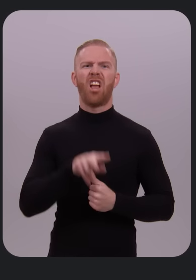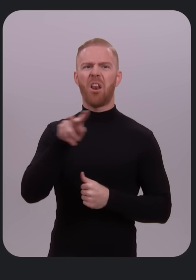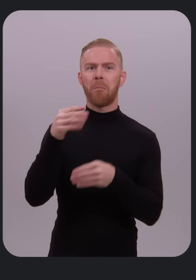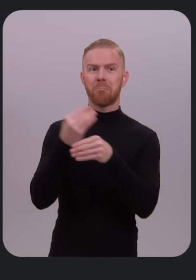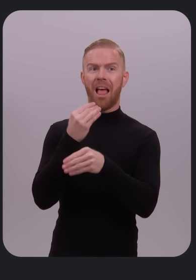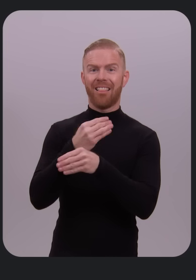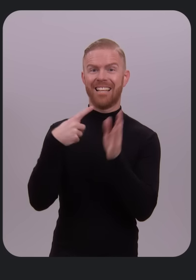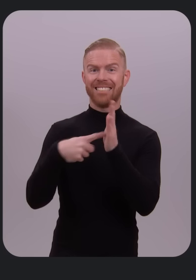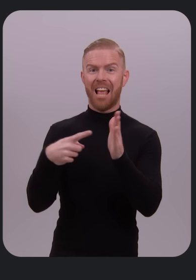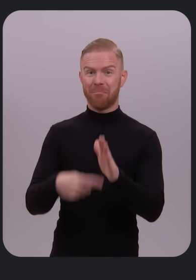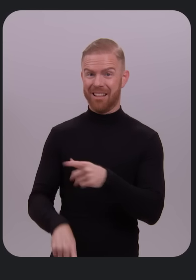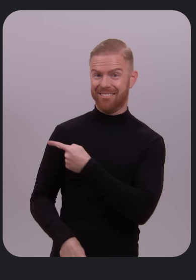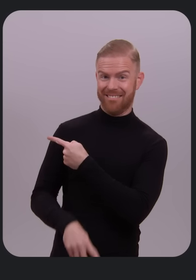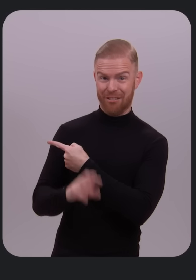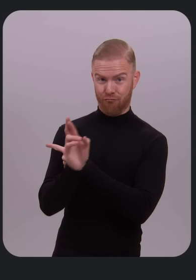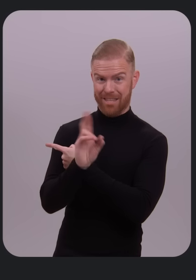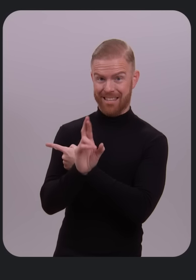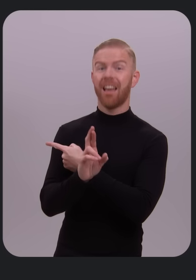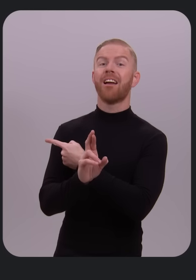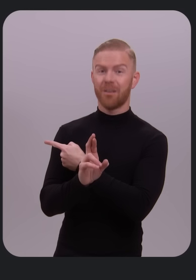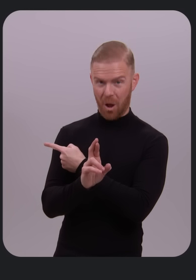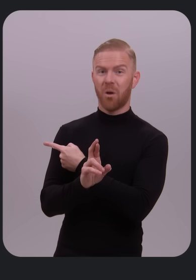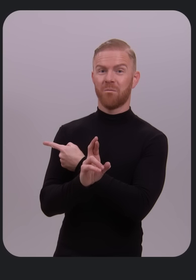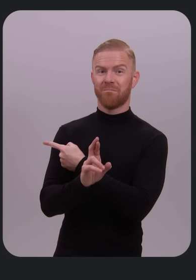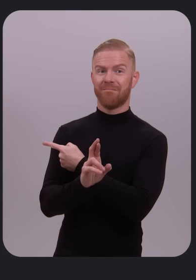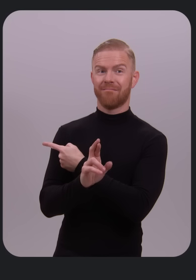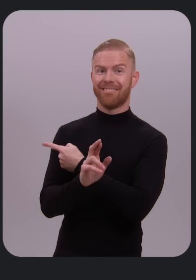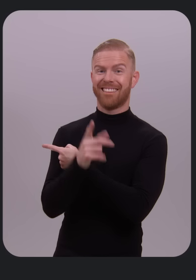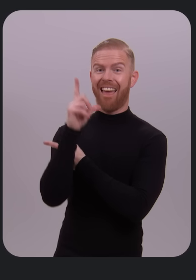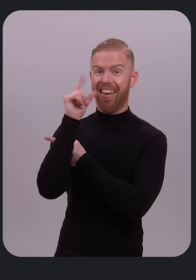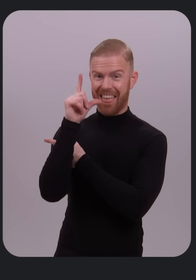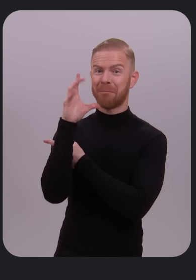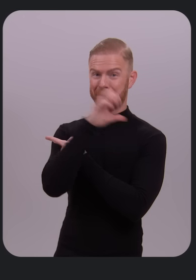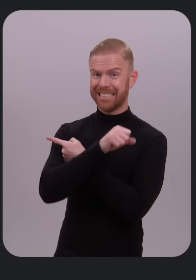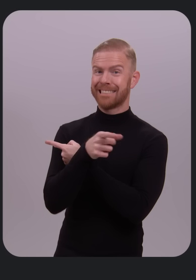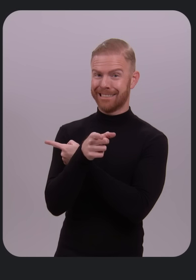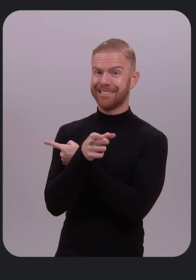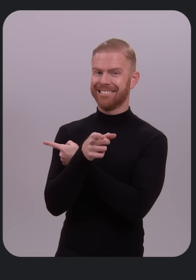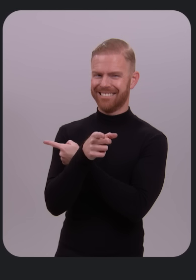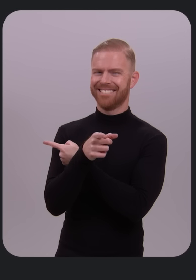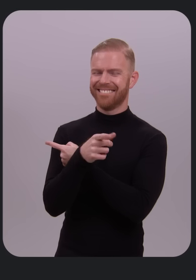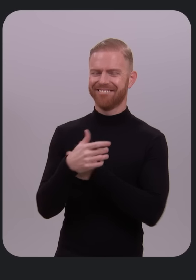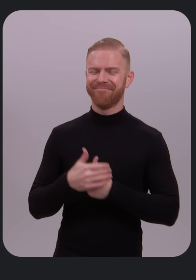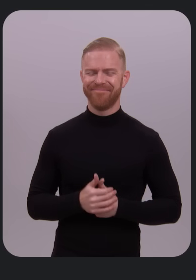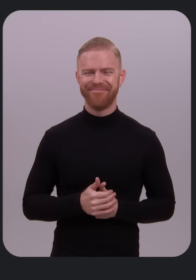Ready, go. If you blinked, you missed it.